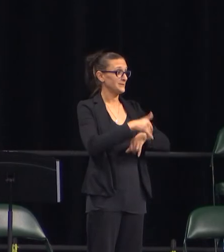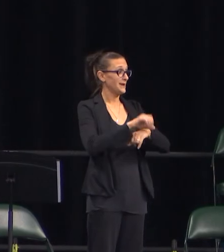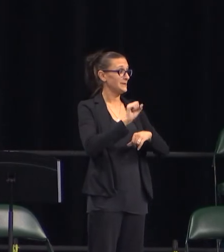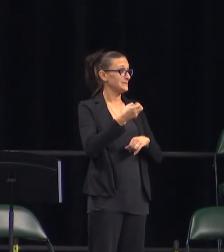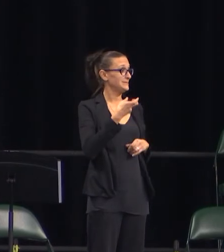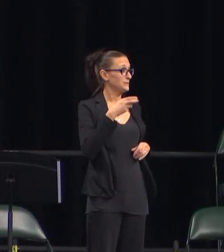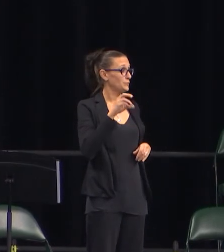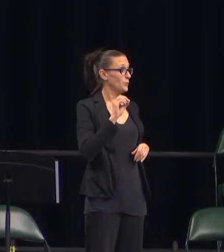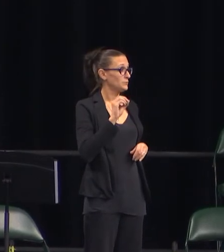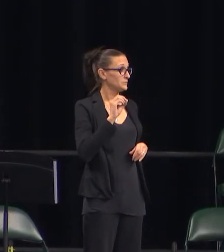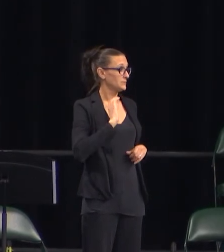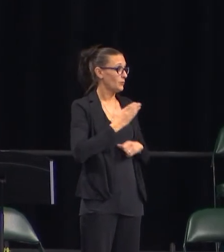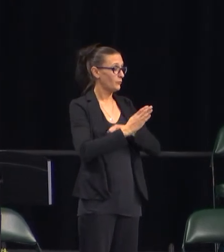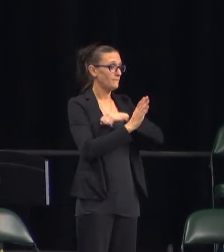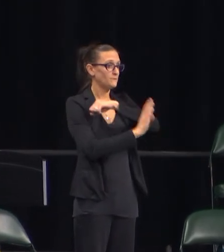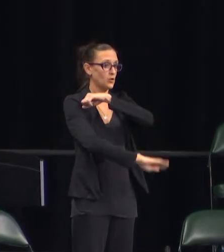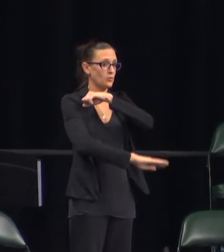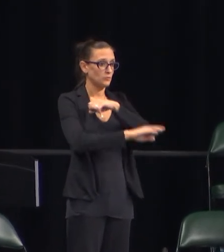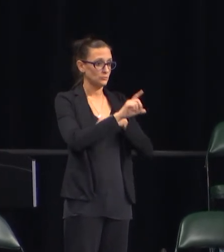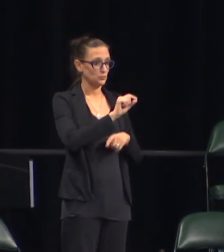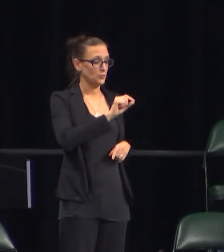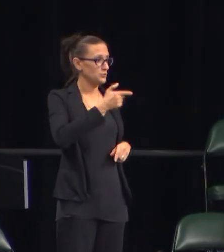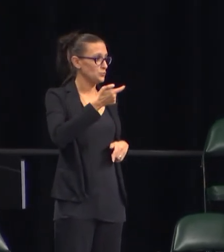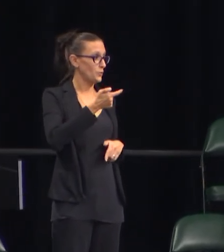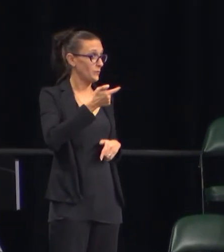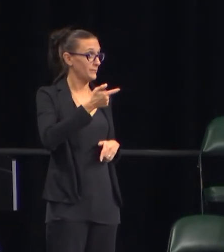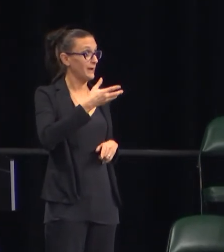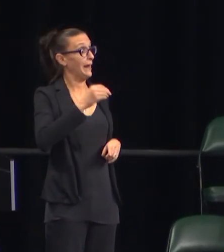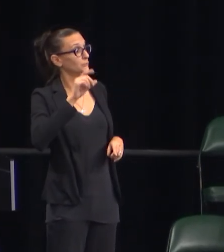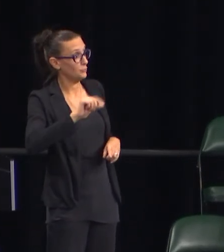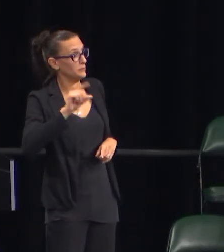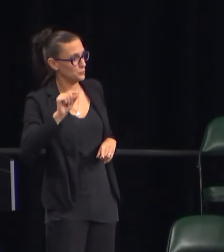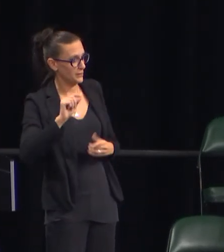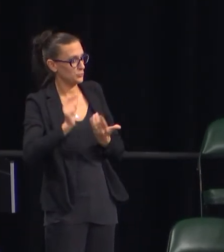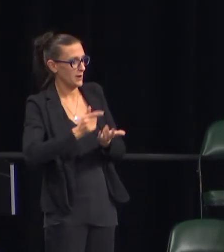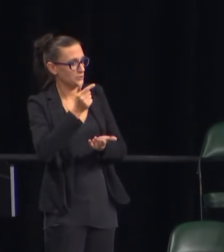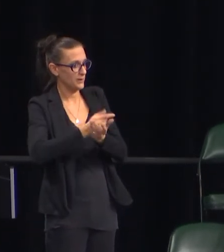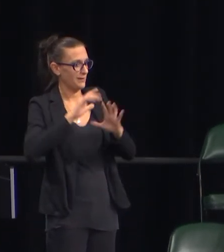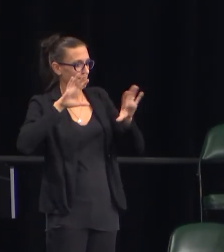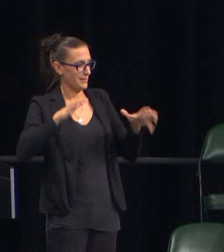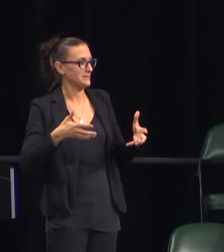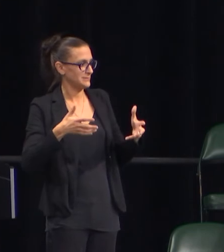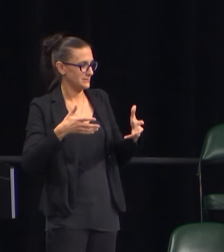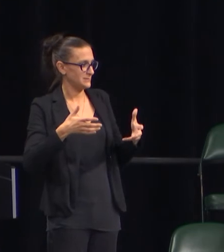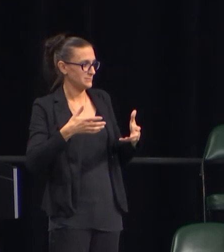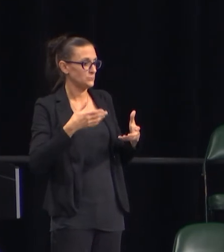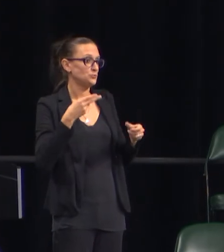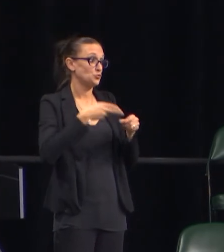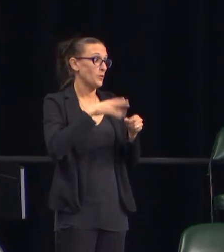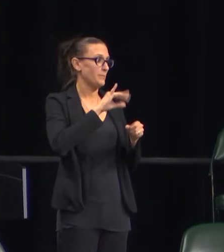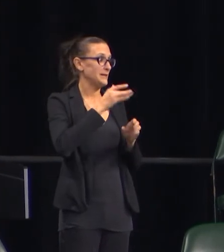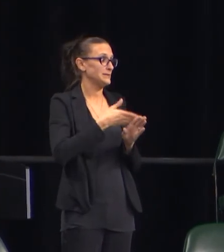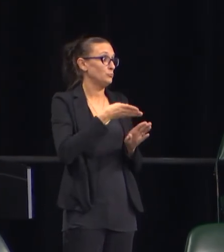our Fall 2021 and 2020 graduating classes, joined by some earlier graduates